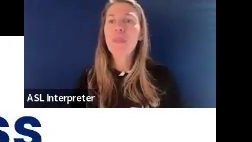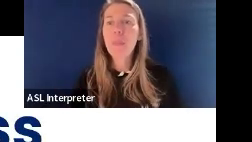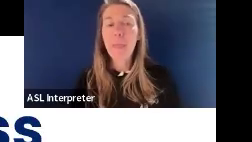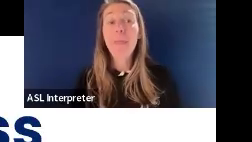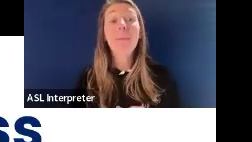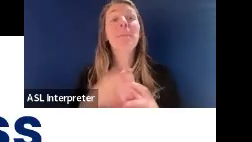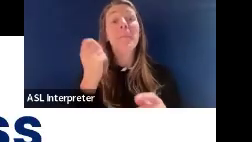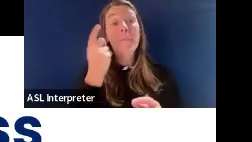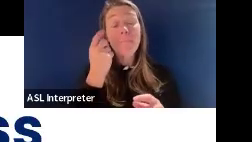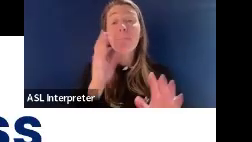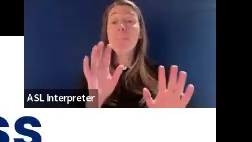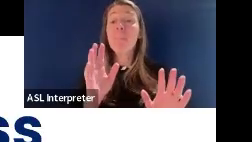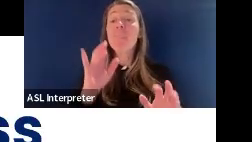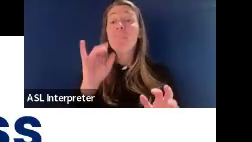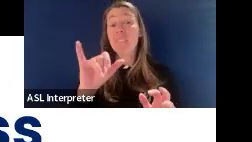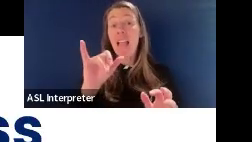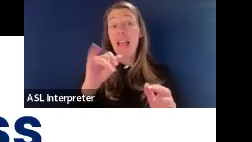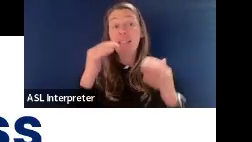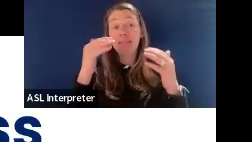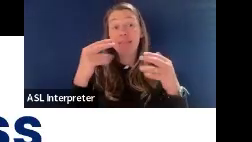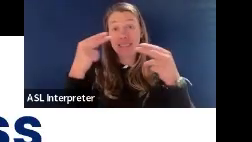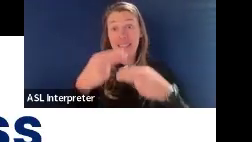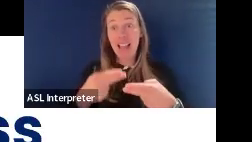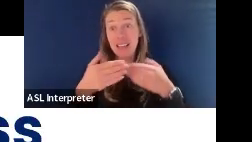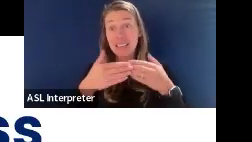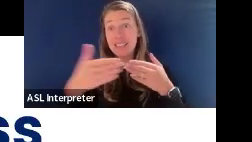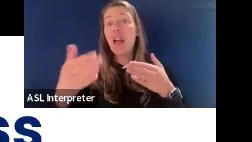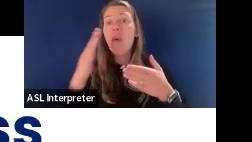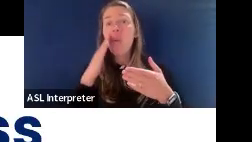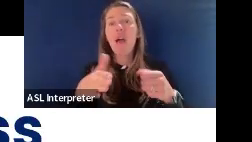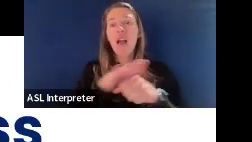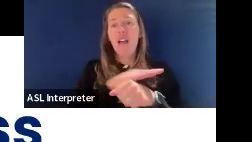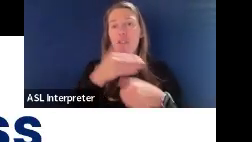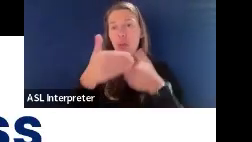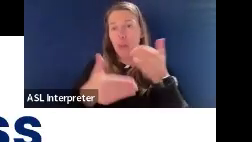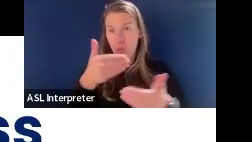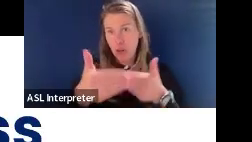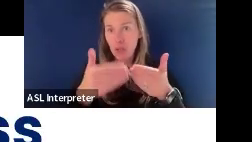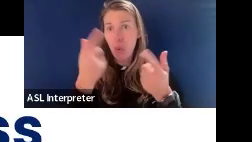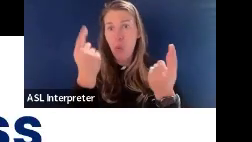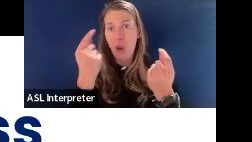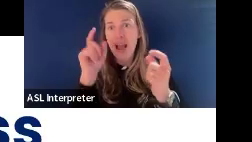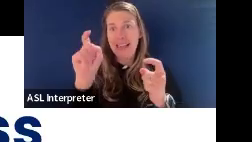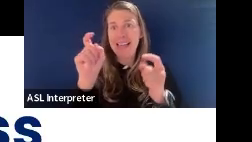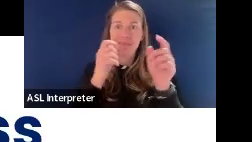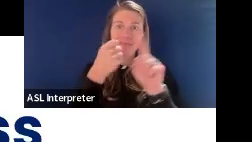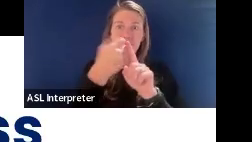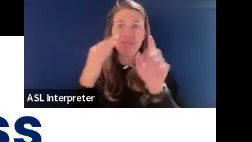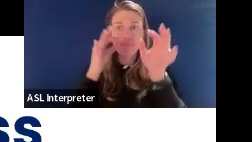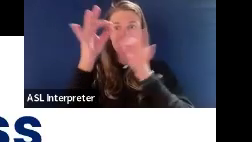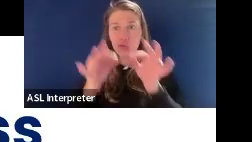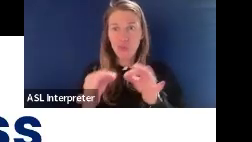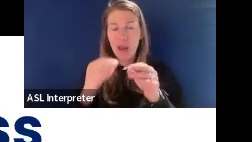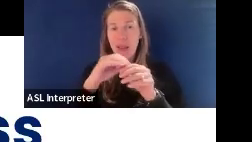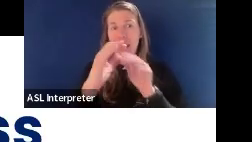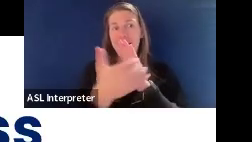Additionally, the following slides cover the service planning process that needs to be described in Appendix D of the CSW.